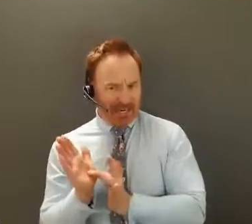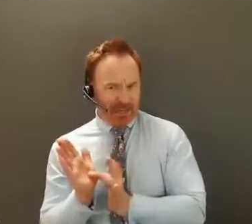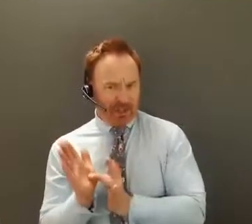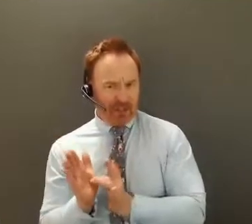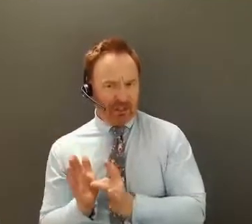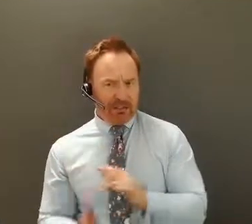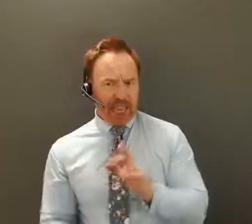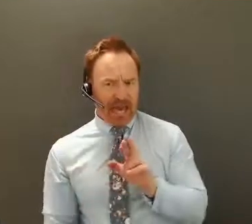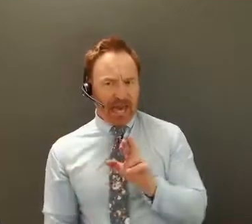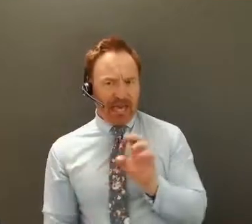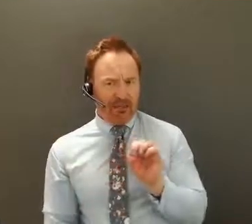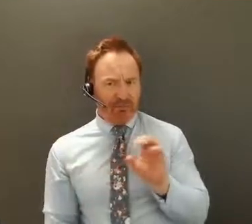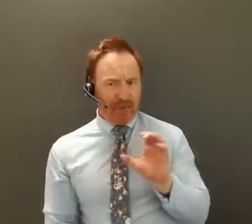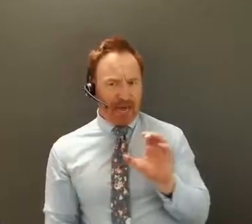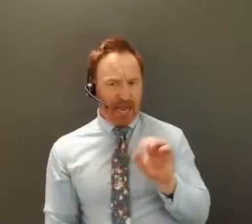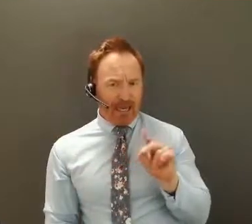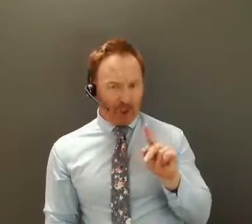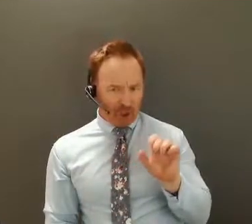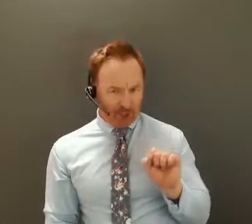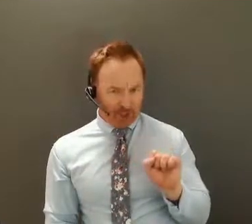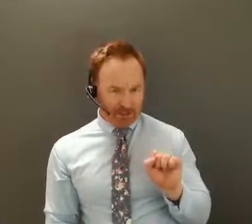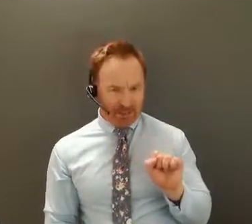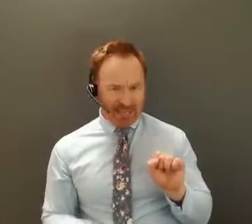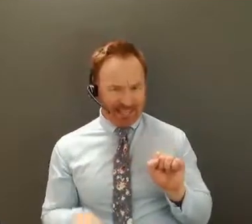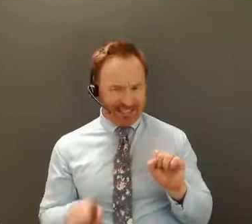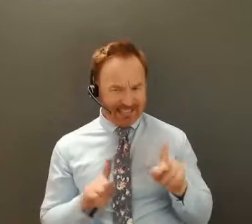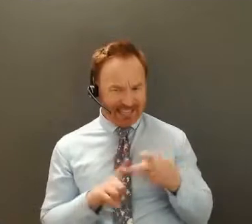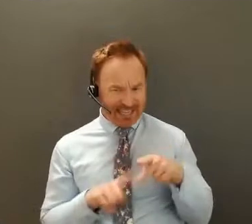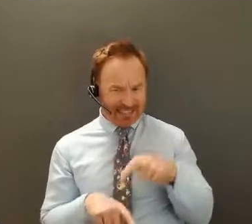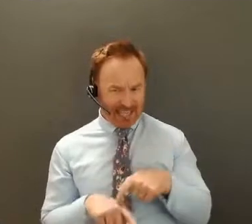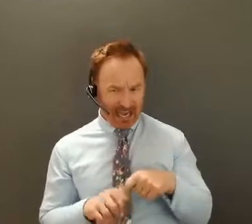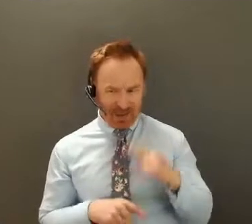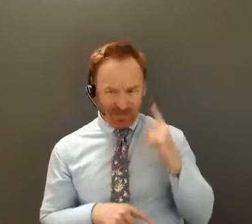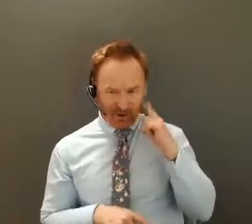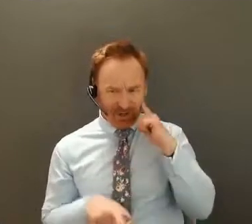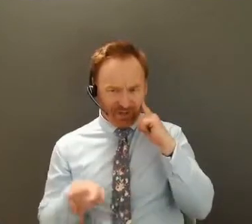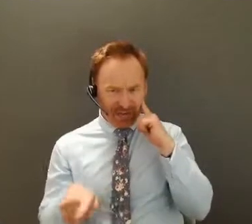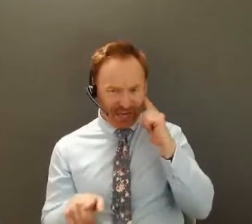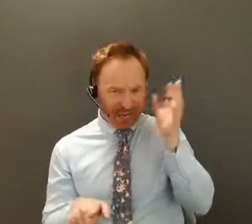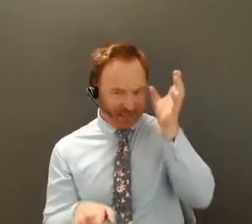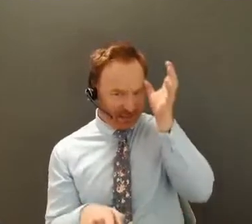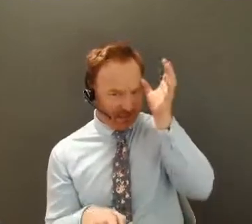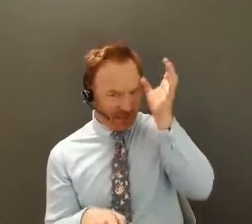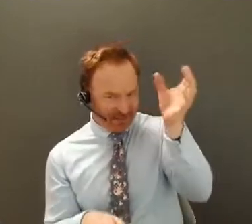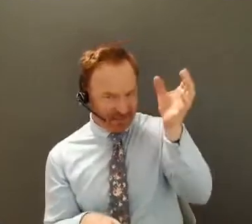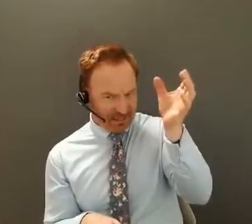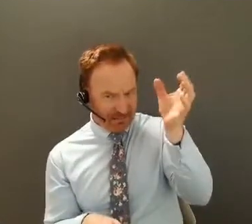a week receiving first doses.